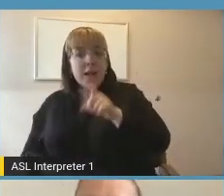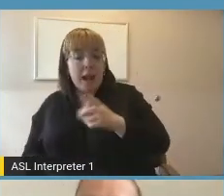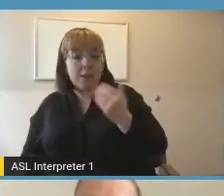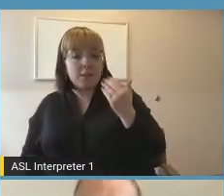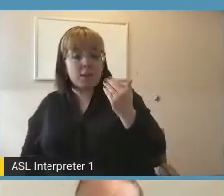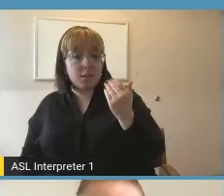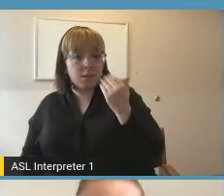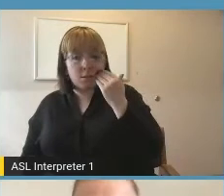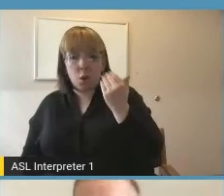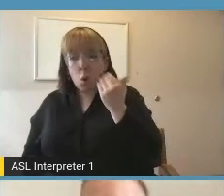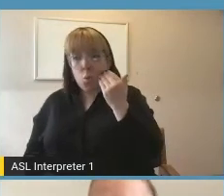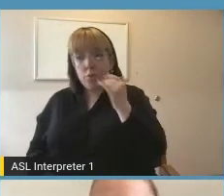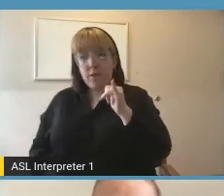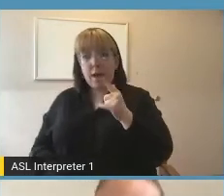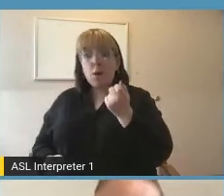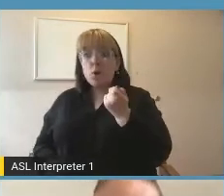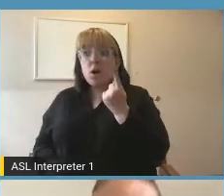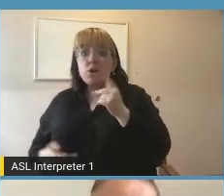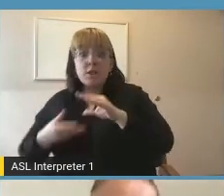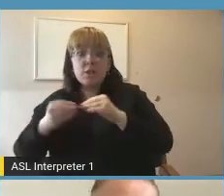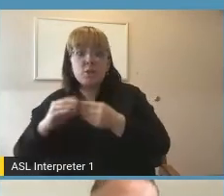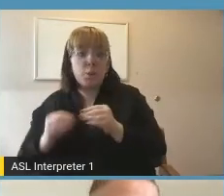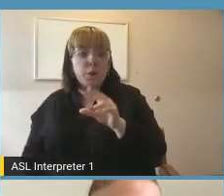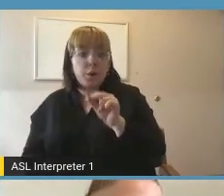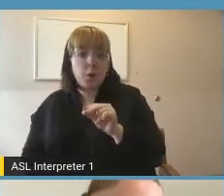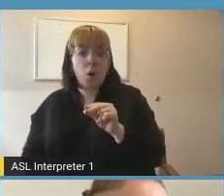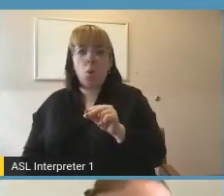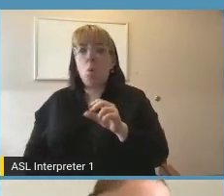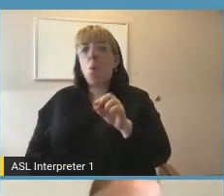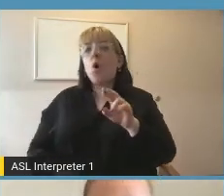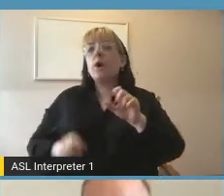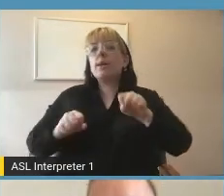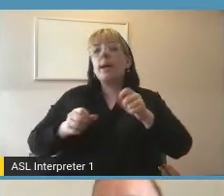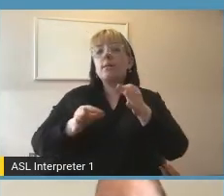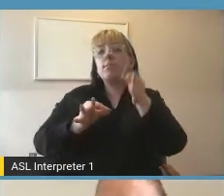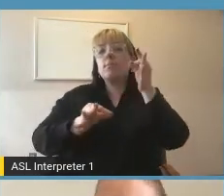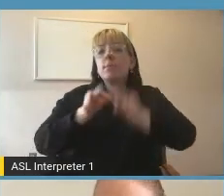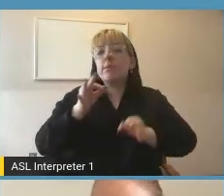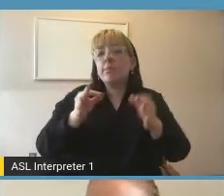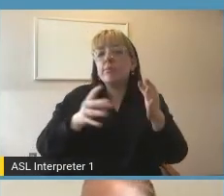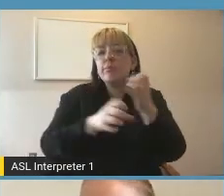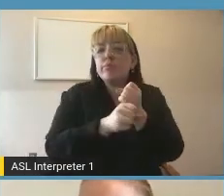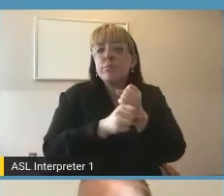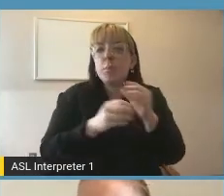we simplify that, take this bit out to give them more time to focus on the main theme